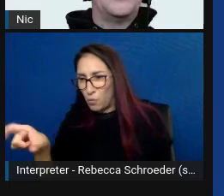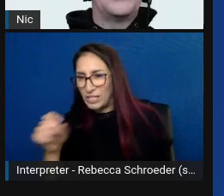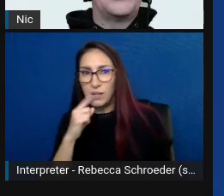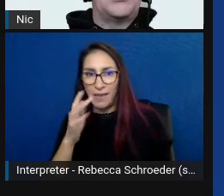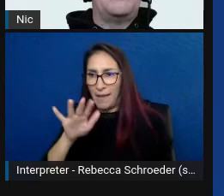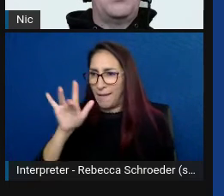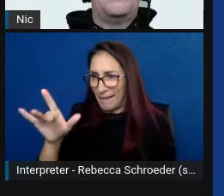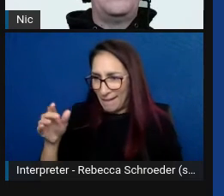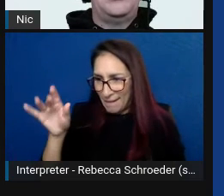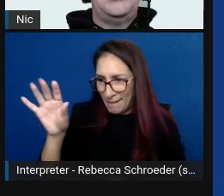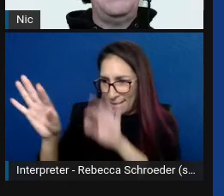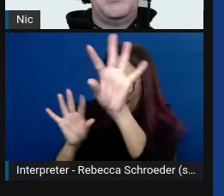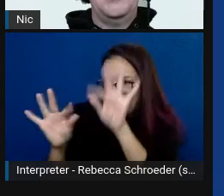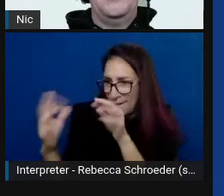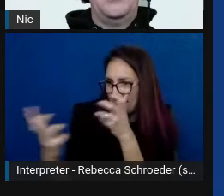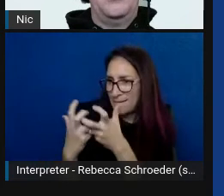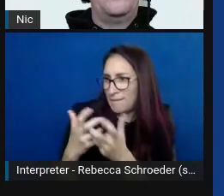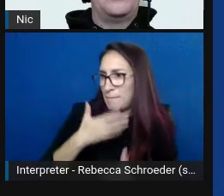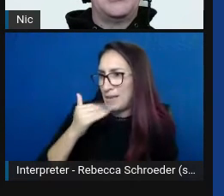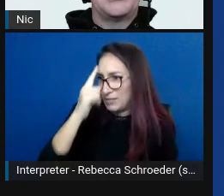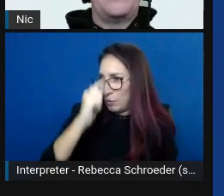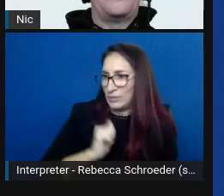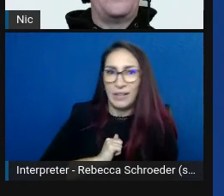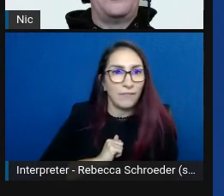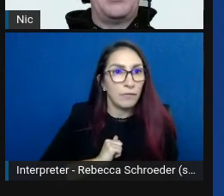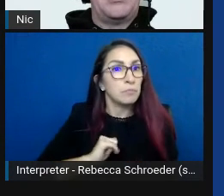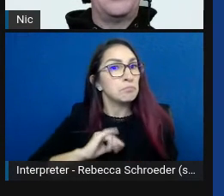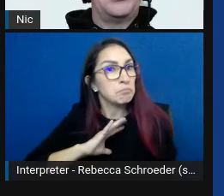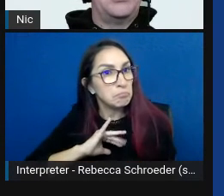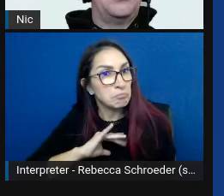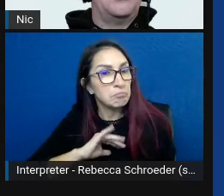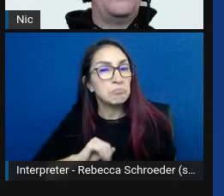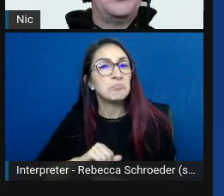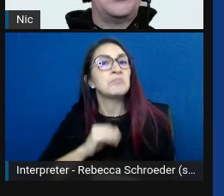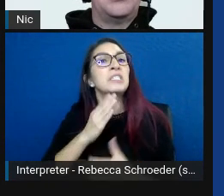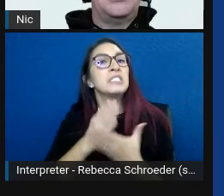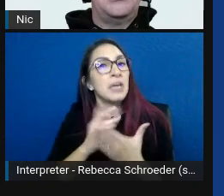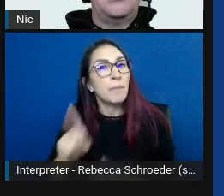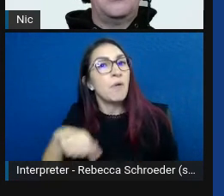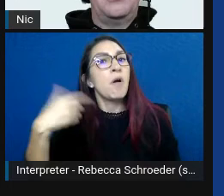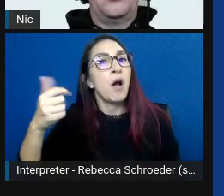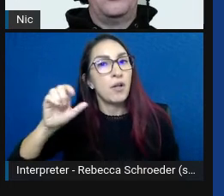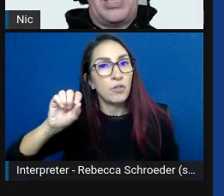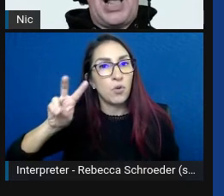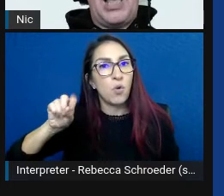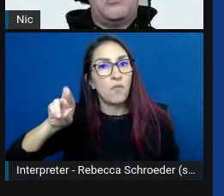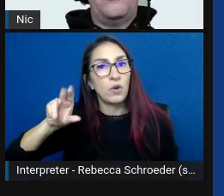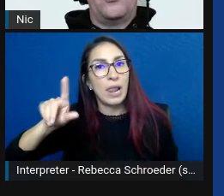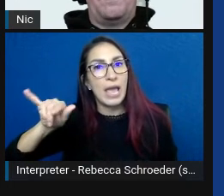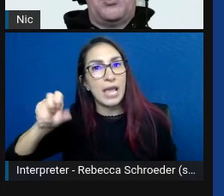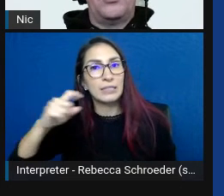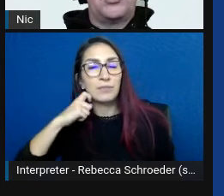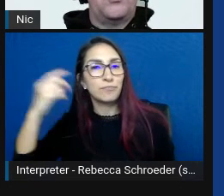Some of the overlays I've heard about recently include Hive or Pojo.